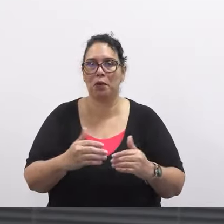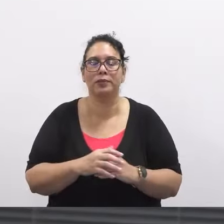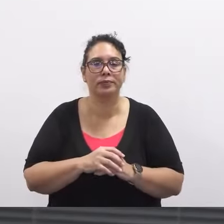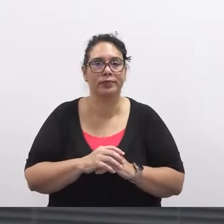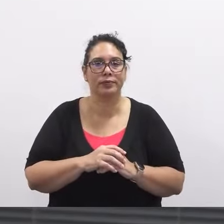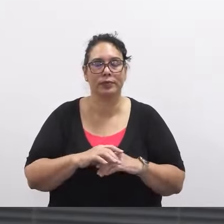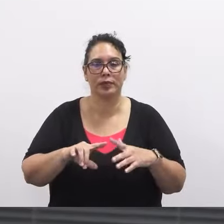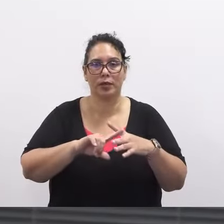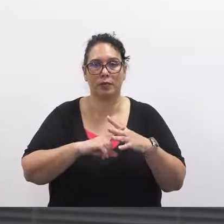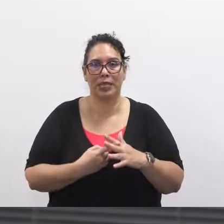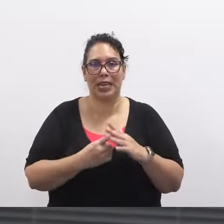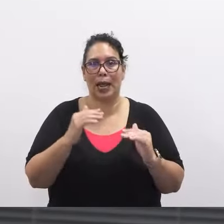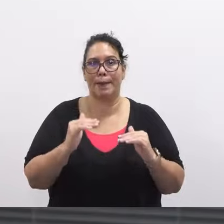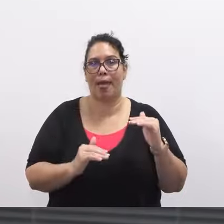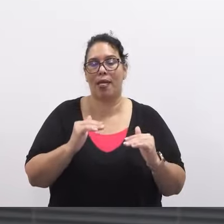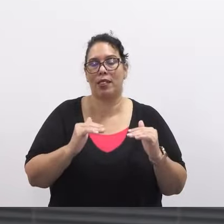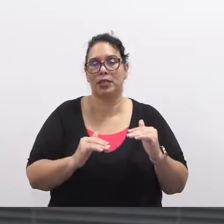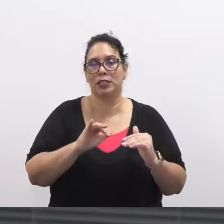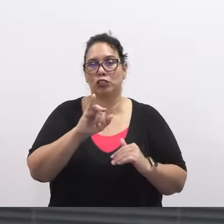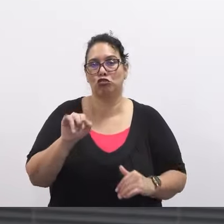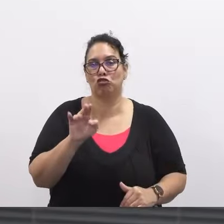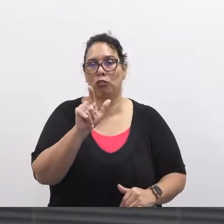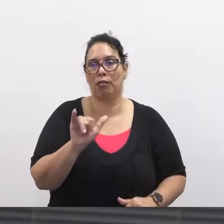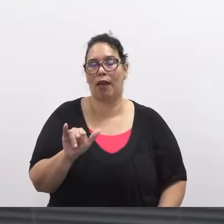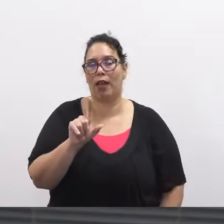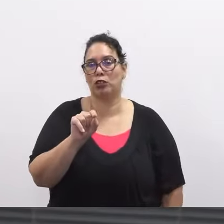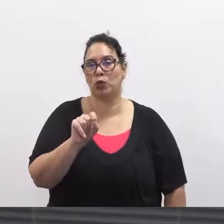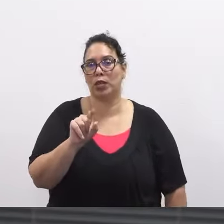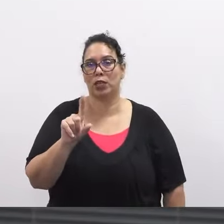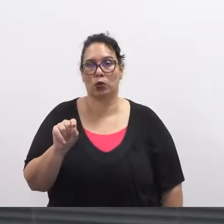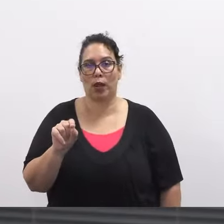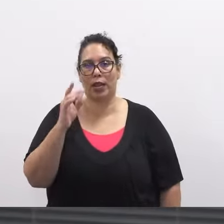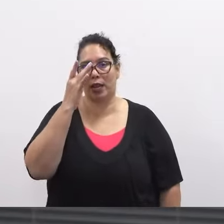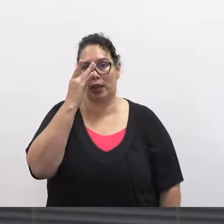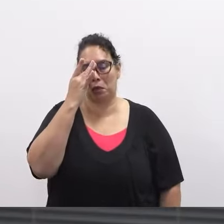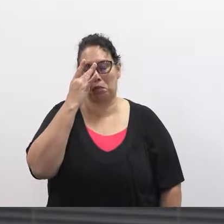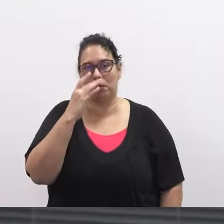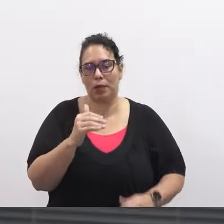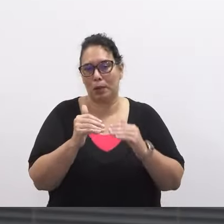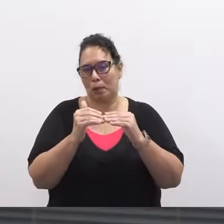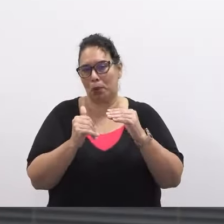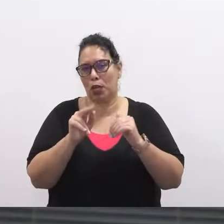Beginning balance as of July of 2020 was just shy of $2 million.